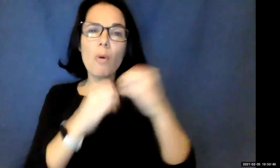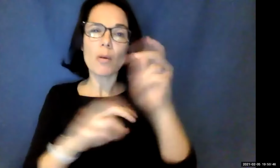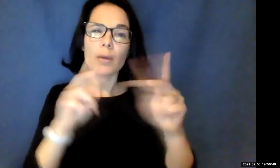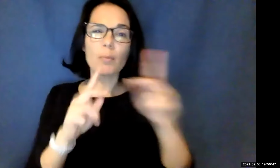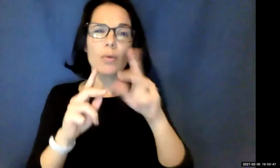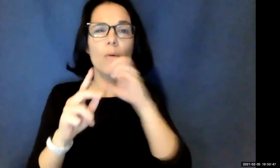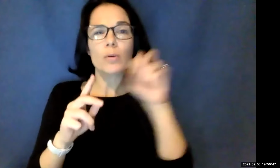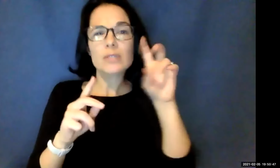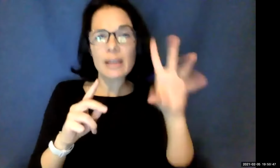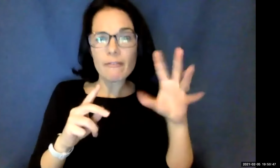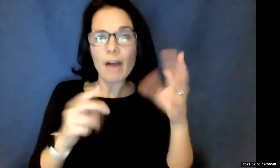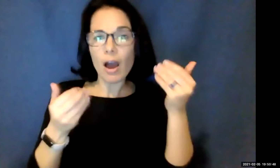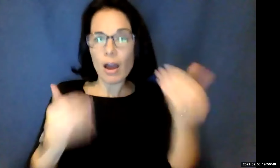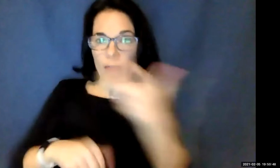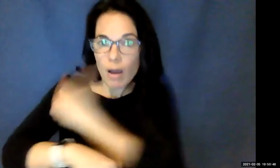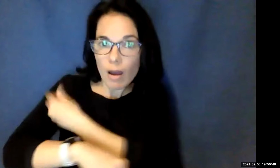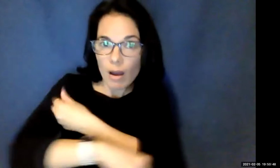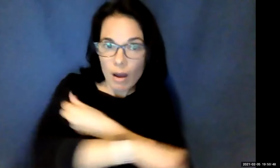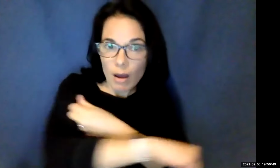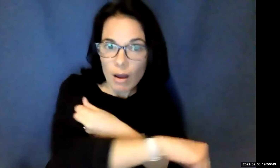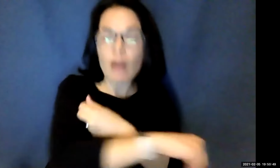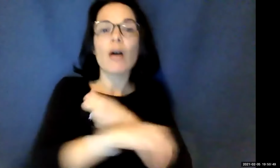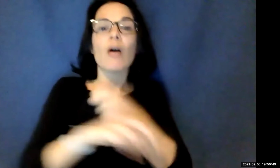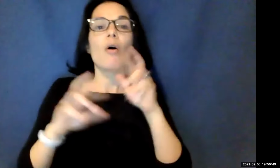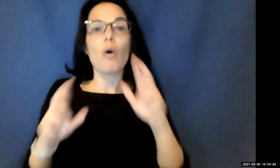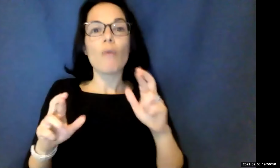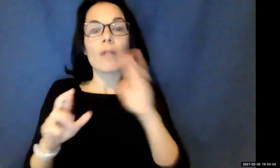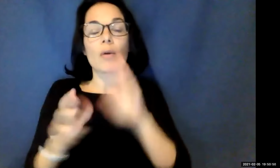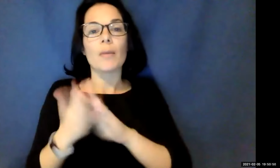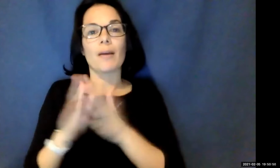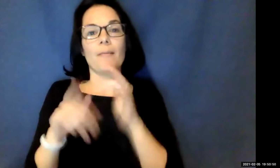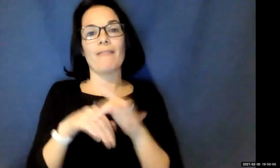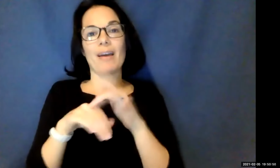And then in addition, what you mentioned, Dominic, is so important, right.